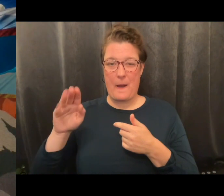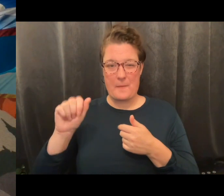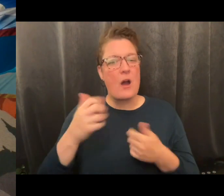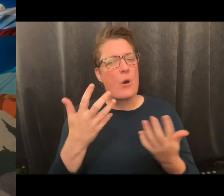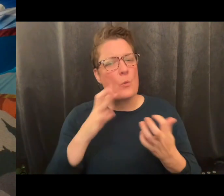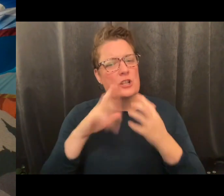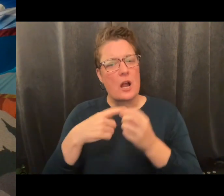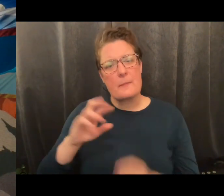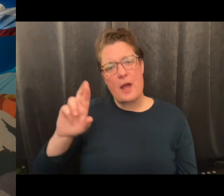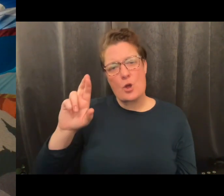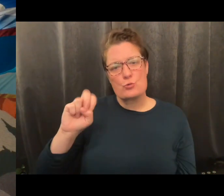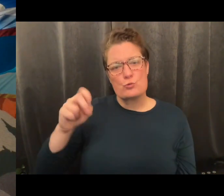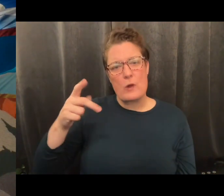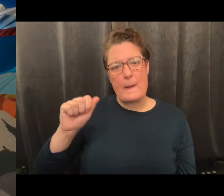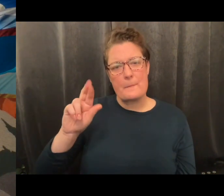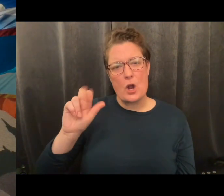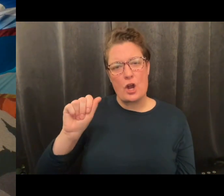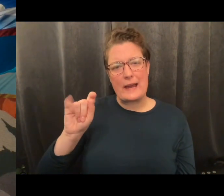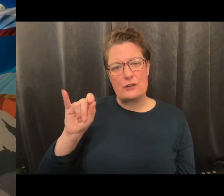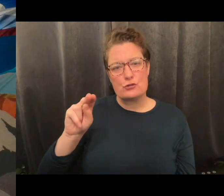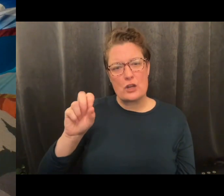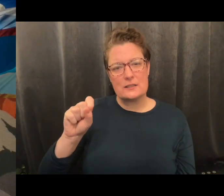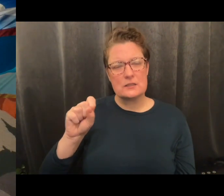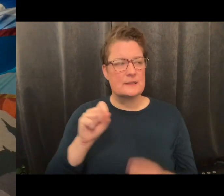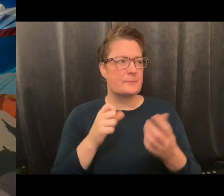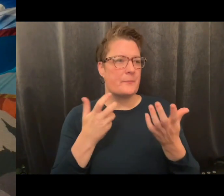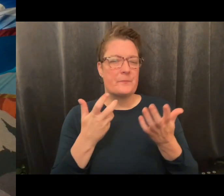And this year we'd mentioned at the beginning of the podcast that